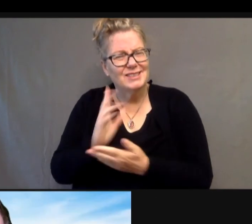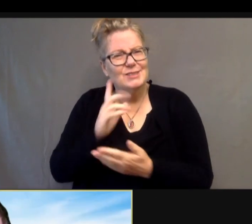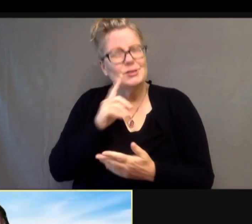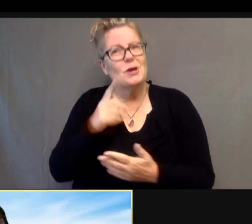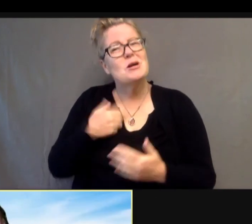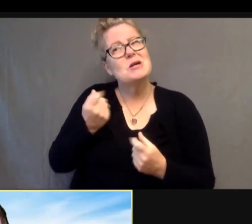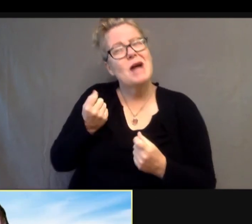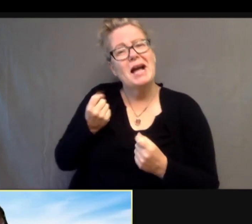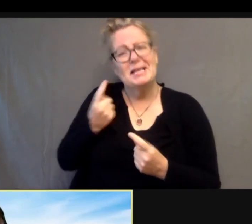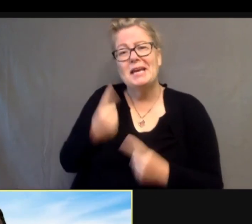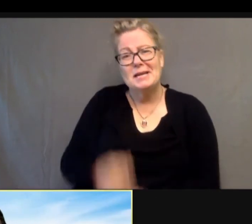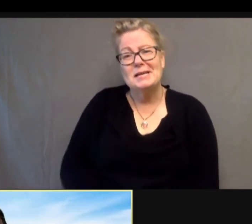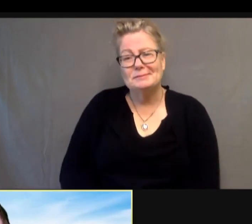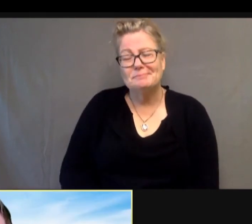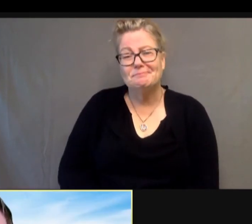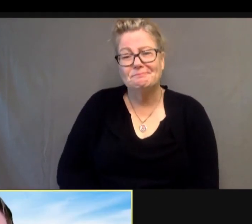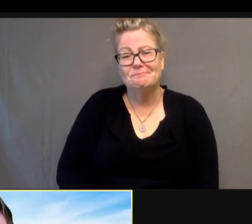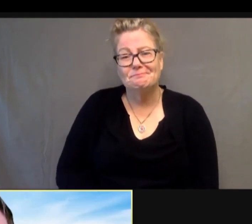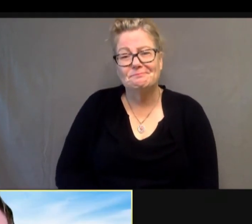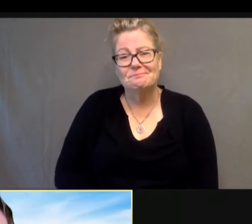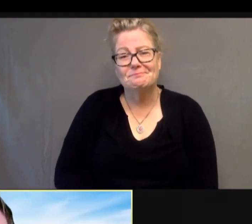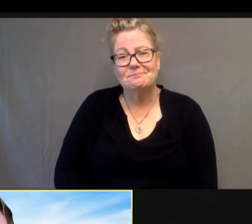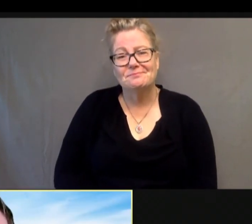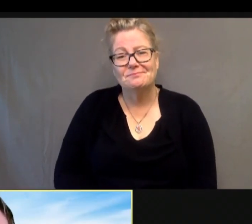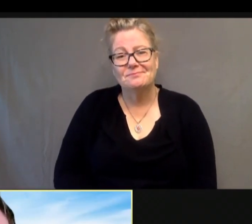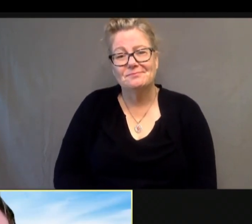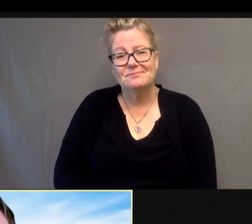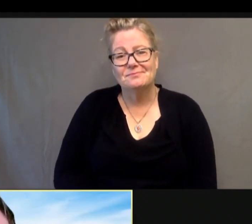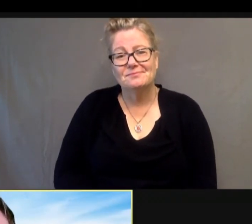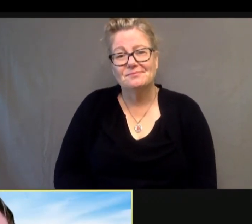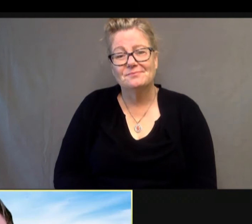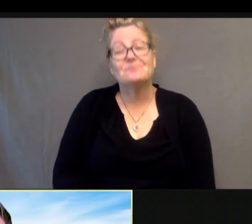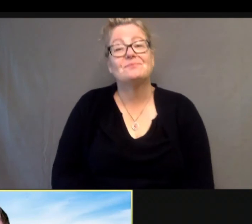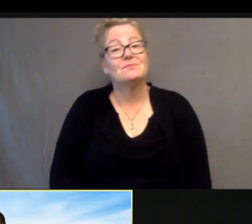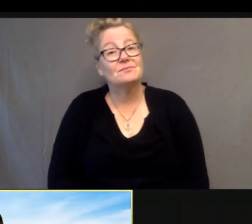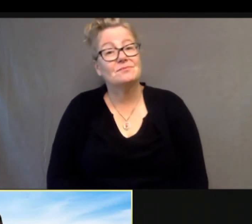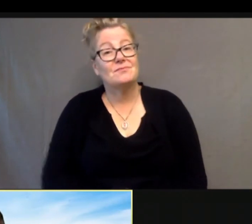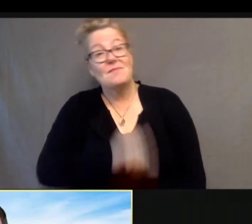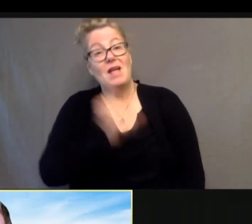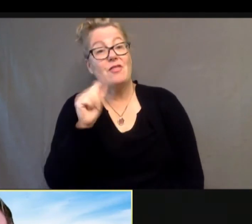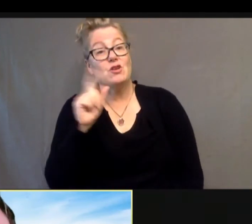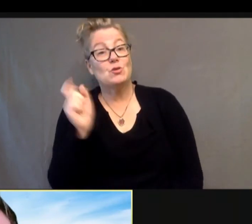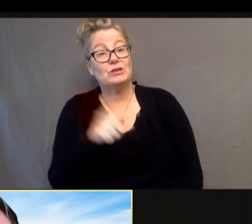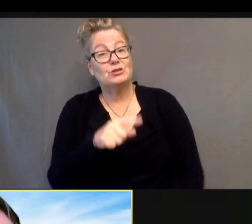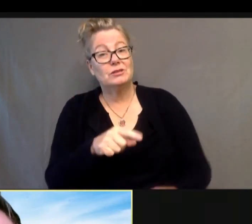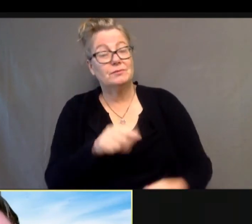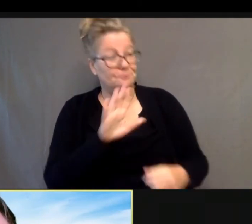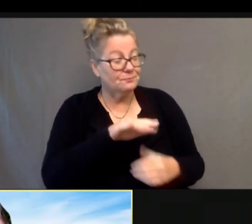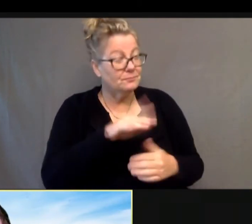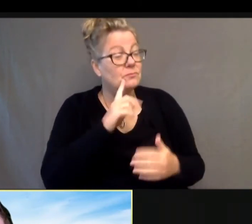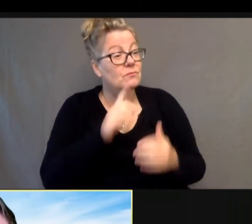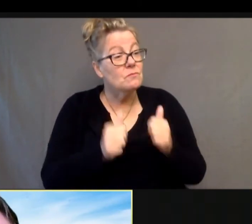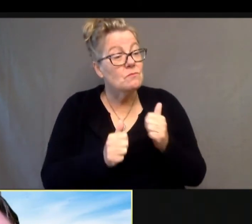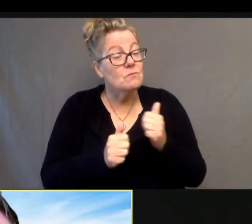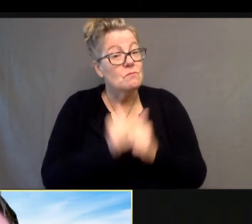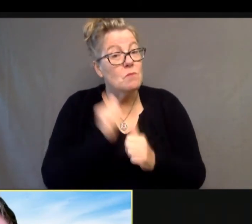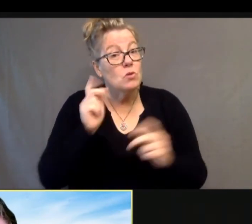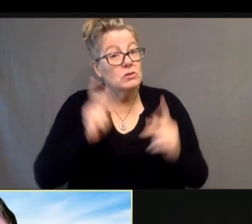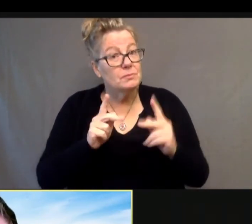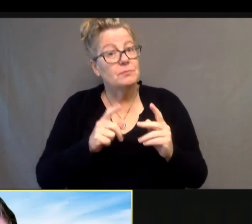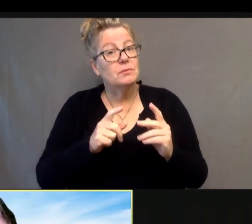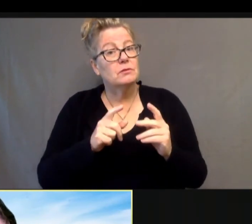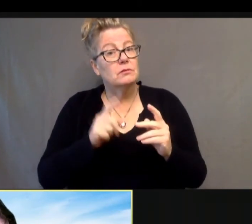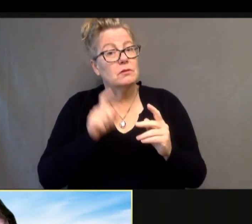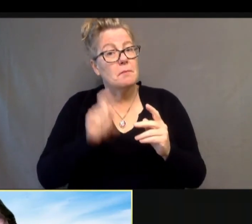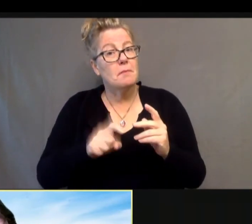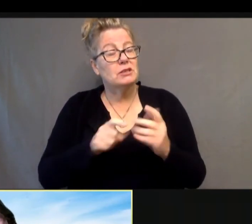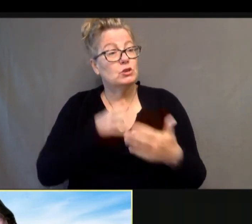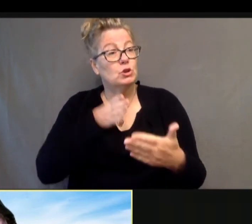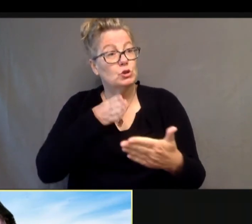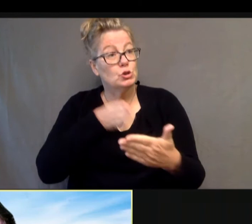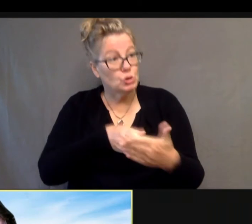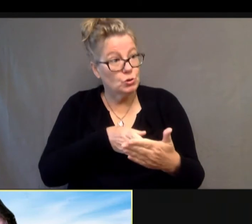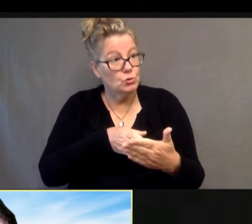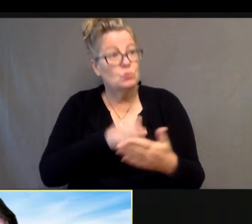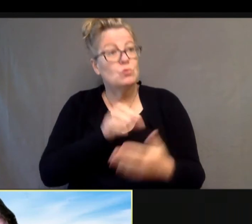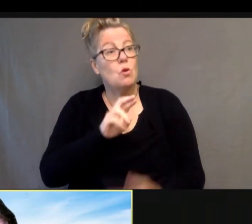So I have another question. Do most people have to sue or litigate to assert their rights?